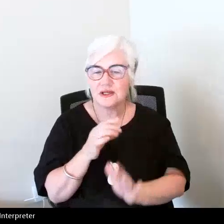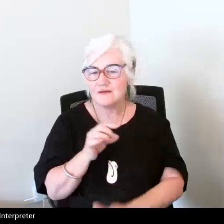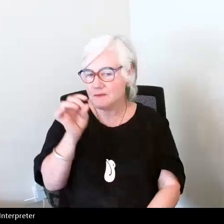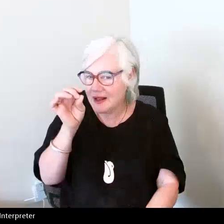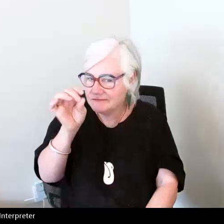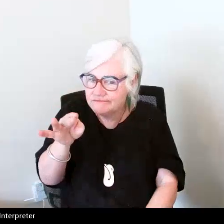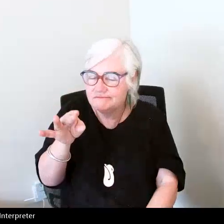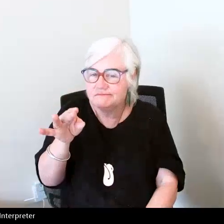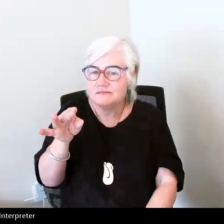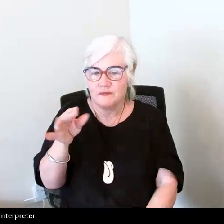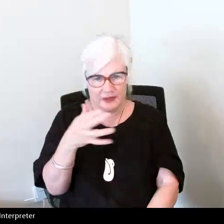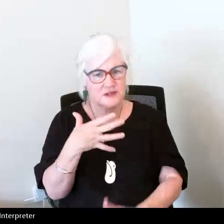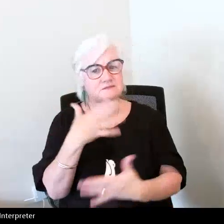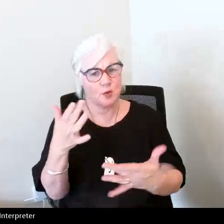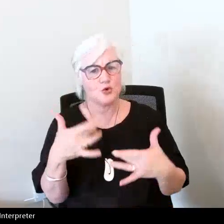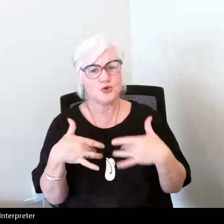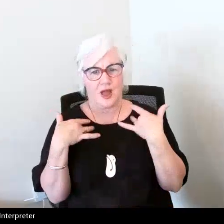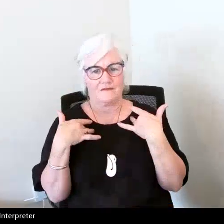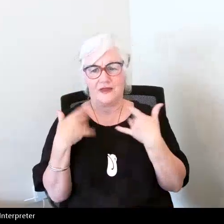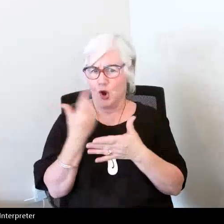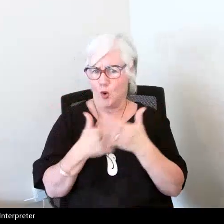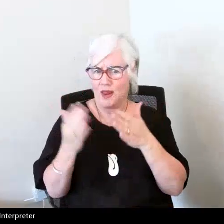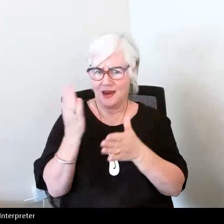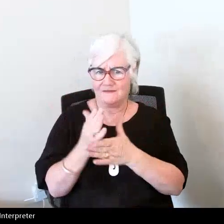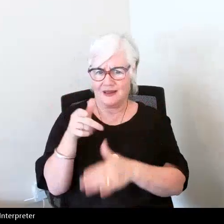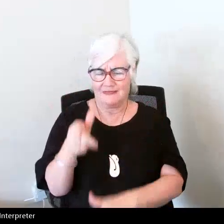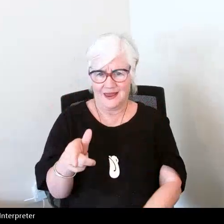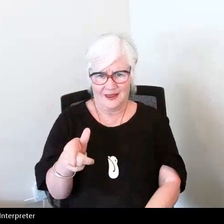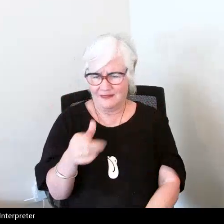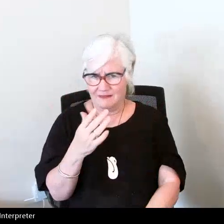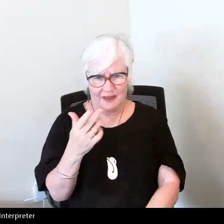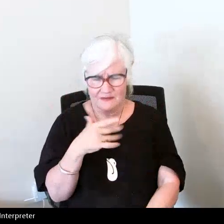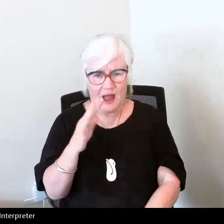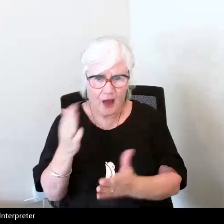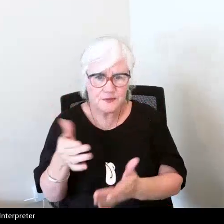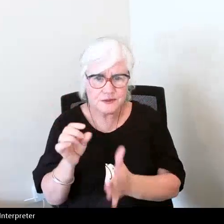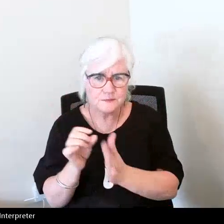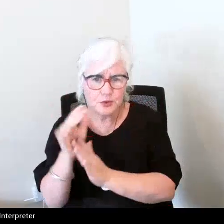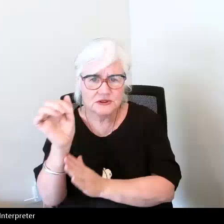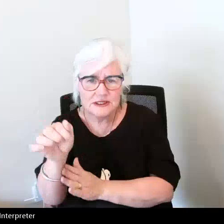there is more to life, way of living.